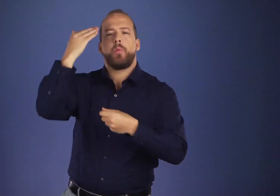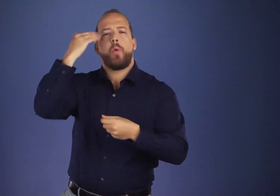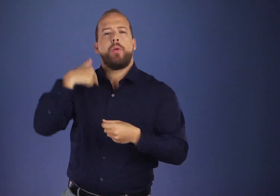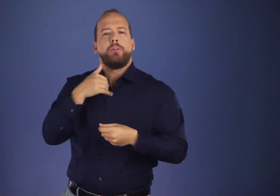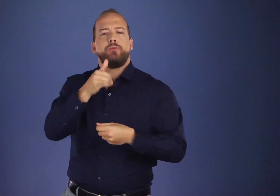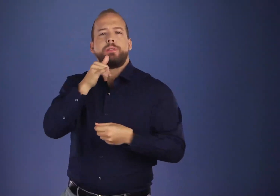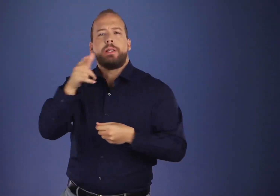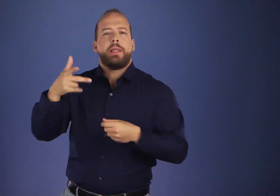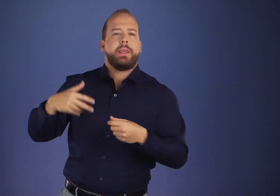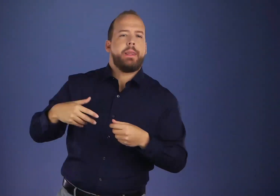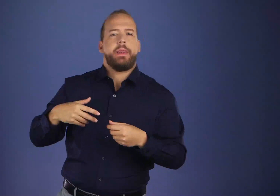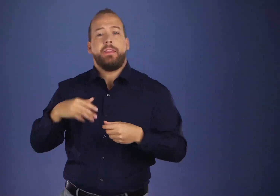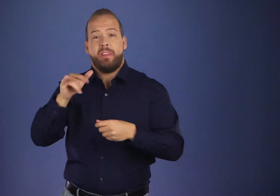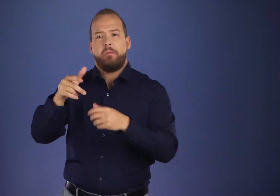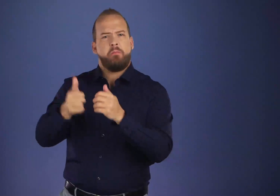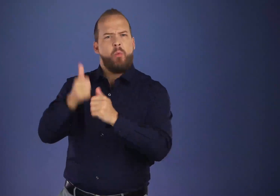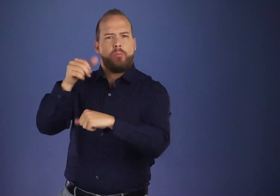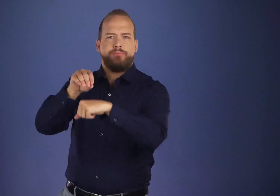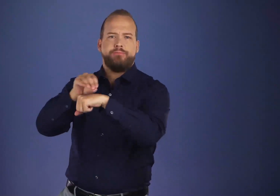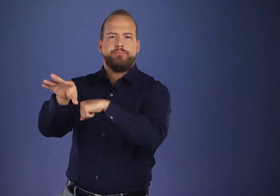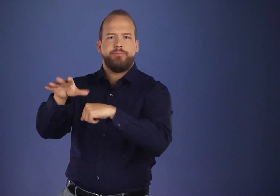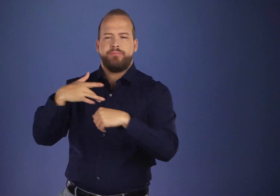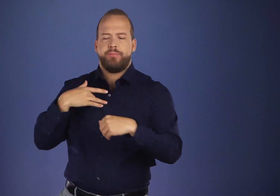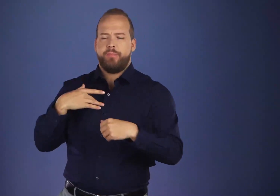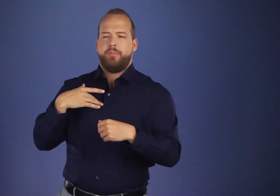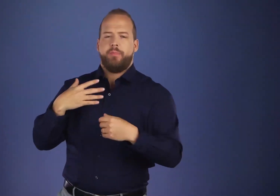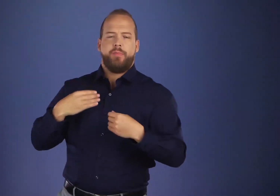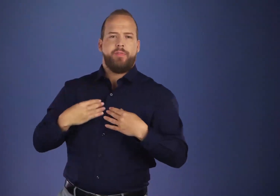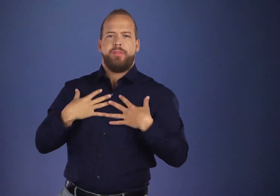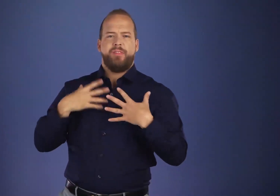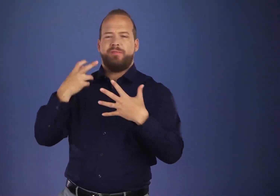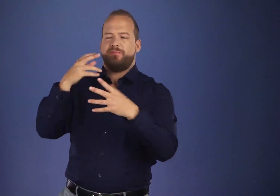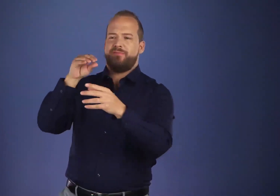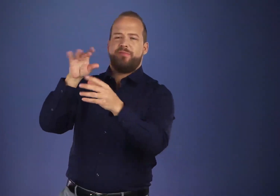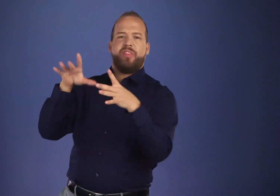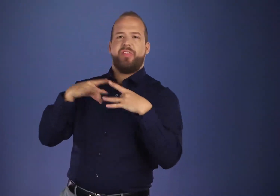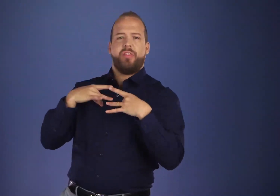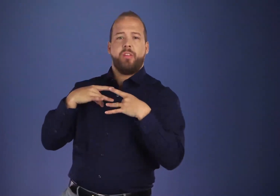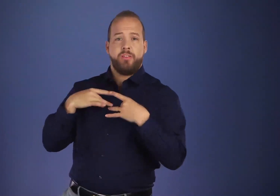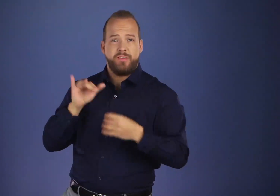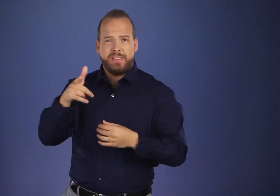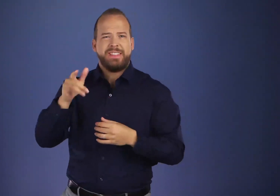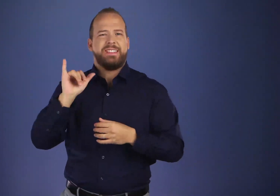who know all about our drinking, and who have been most affected by it.